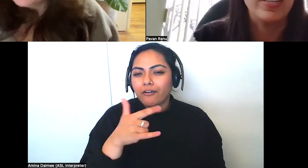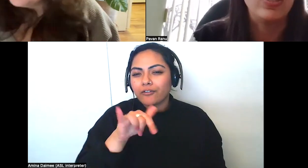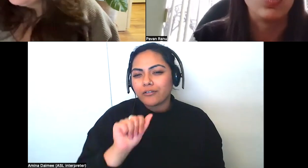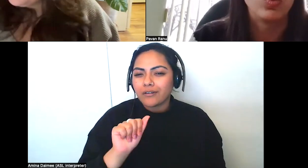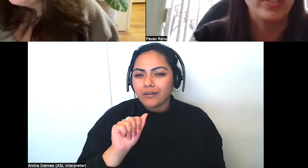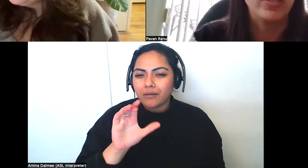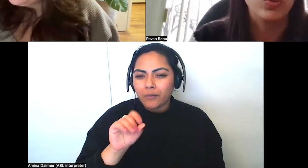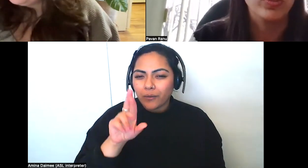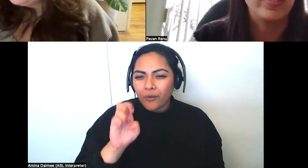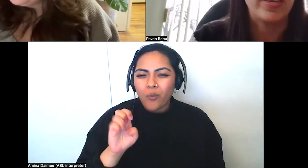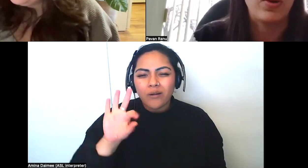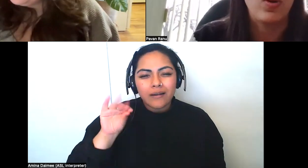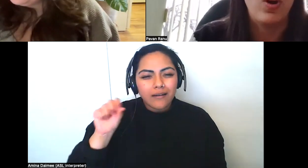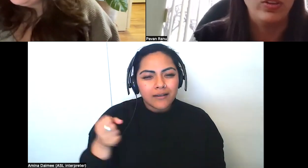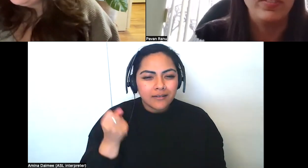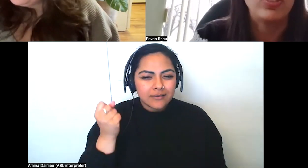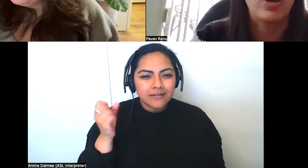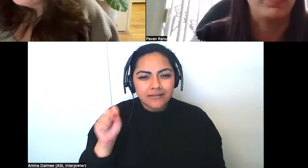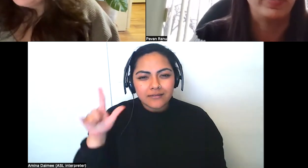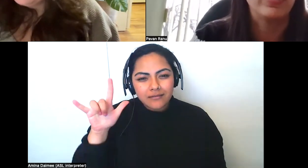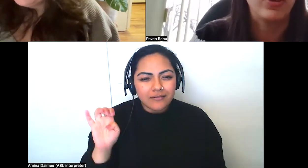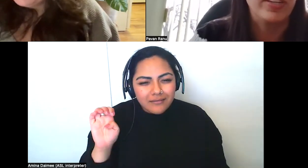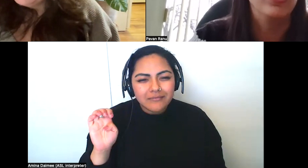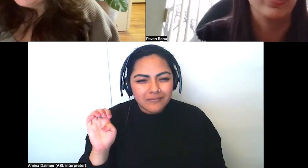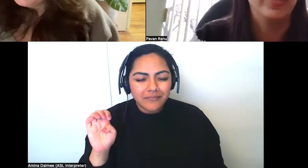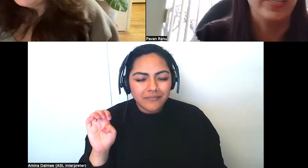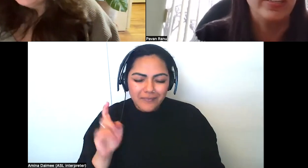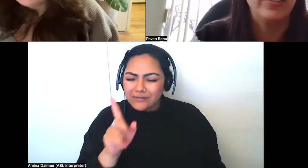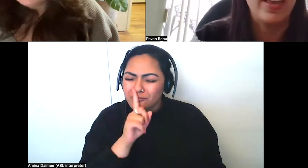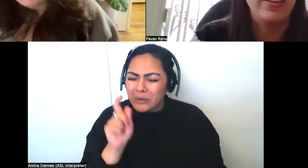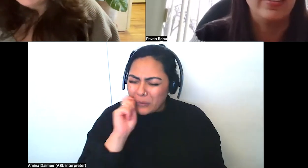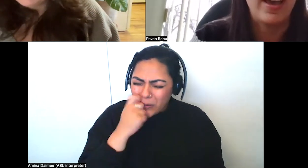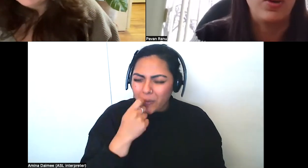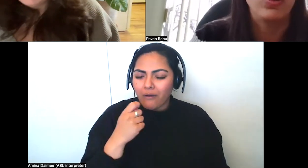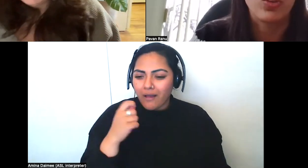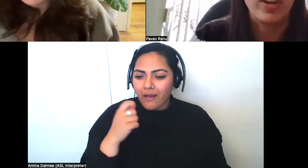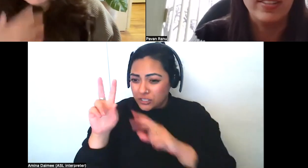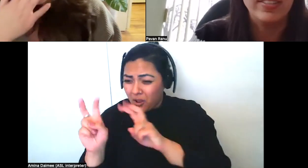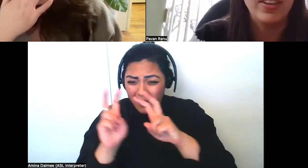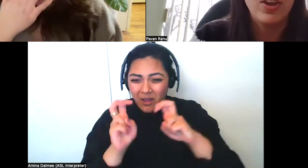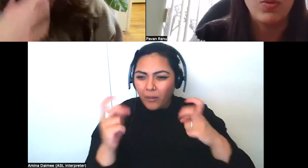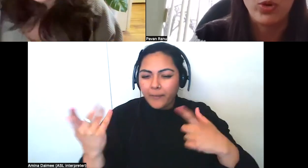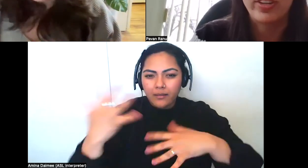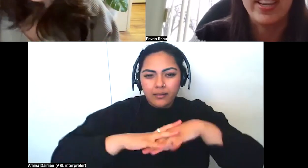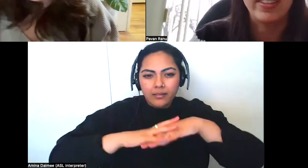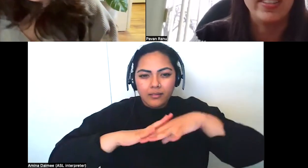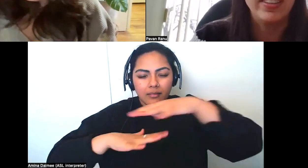it's really cool to see how all of these topics are interrelated and how trends are more connected